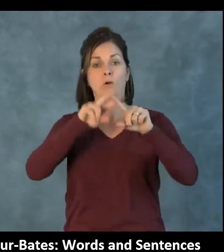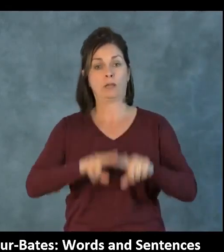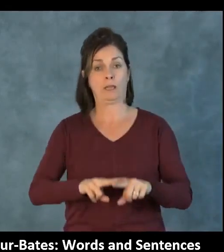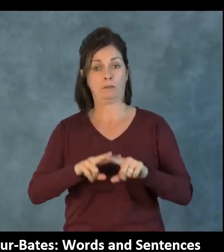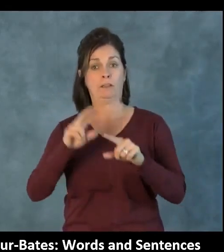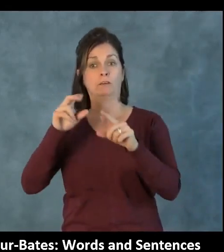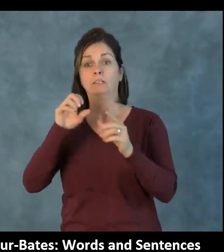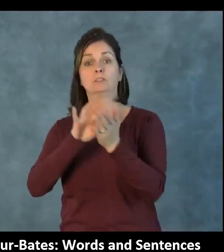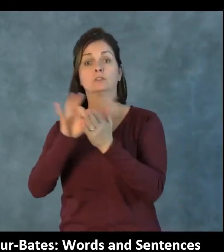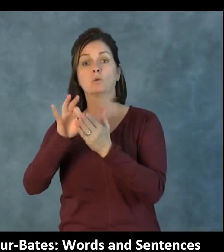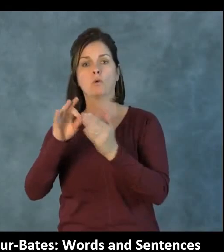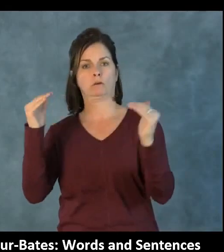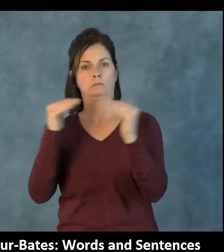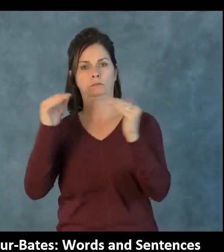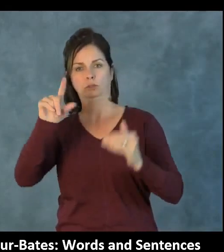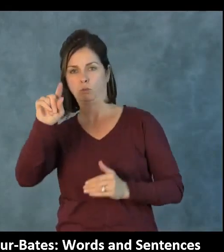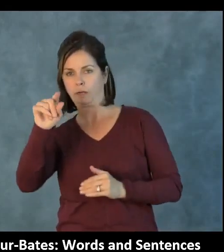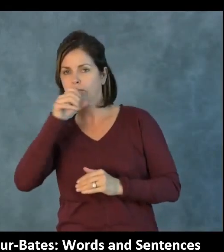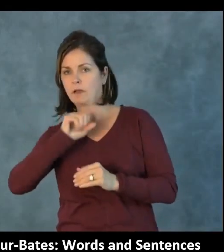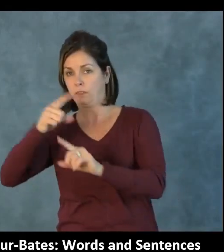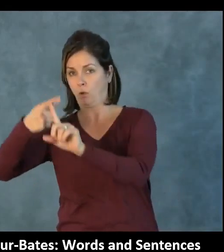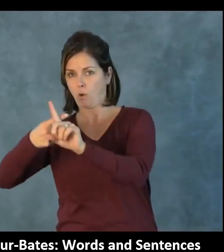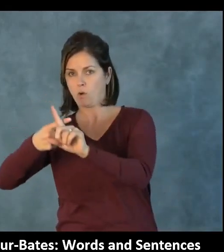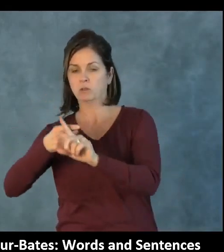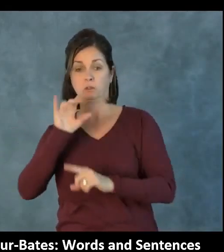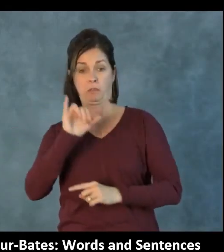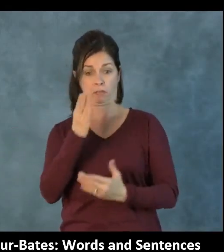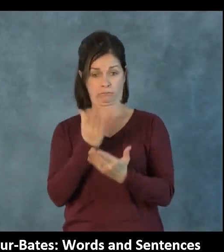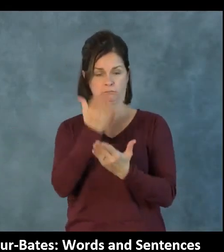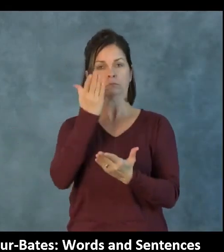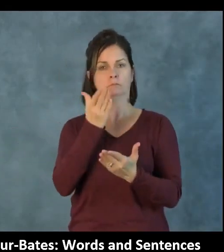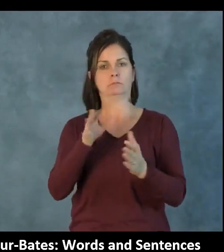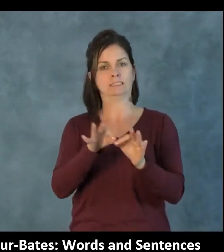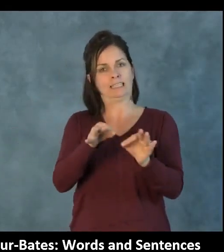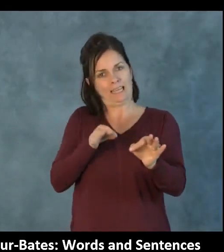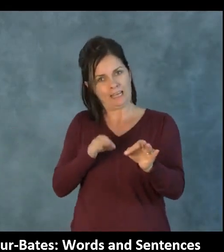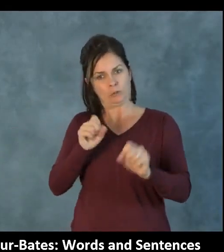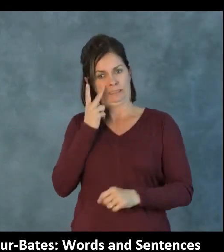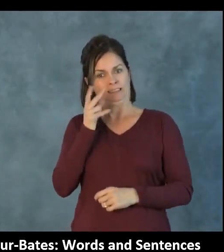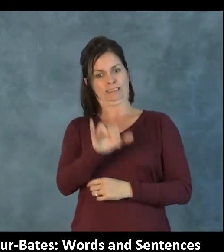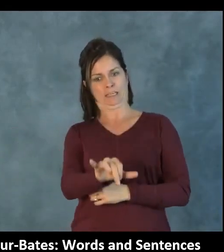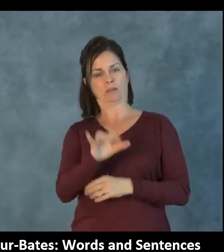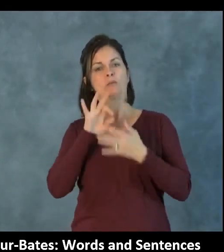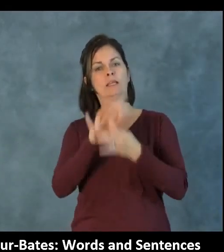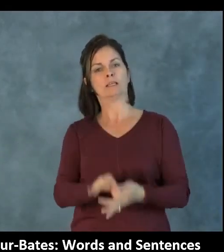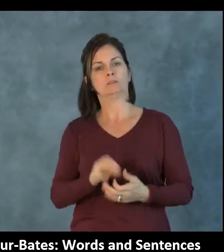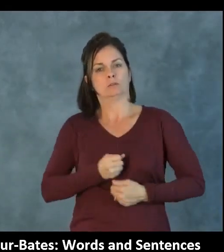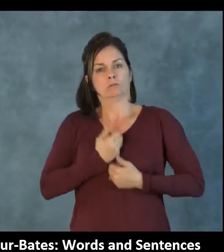We see that he is delayed in terms of his expressive vocabulary.